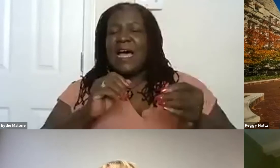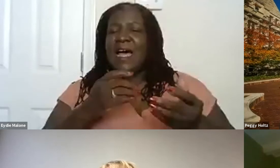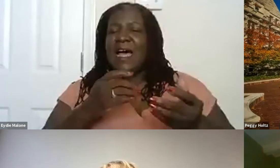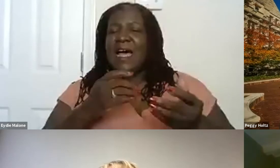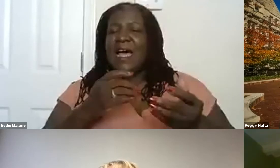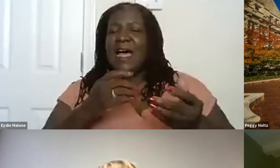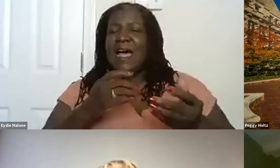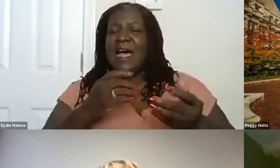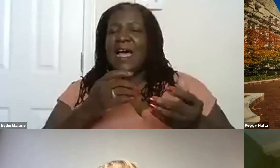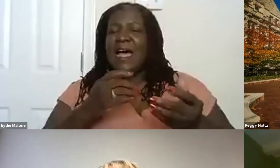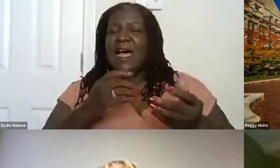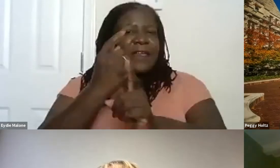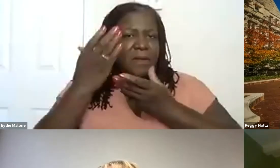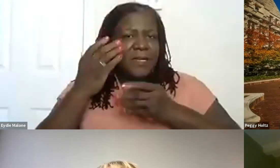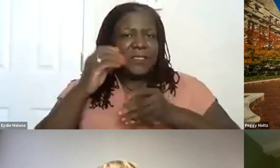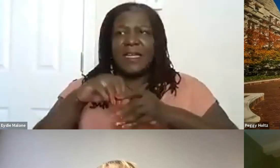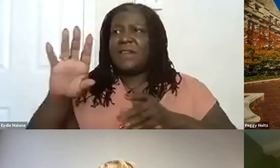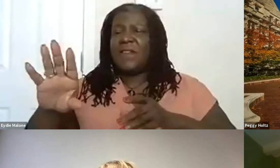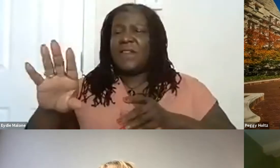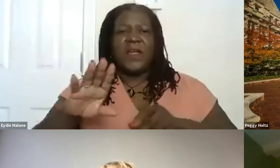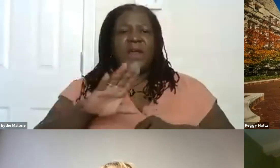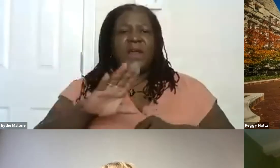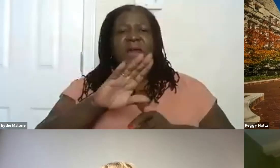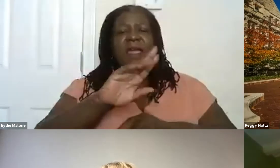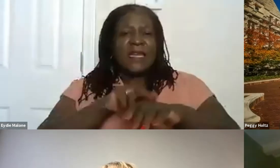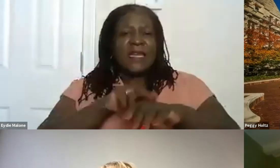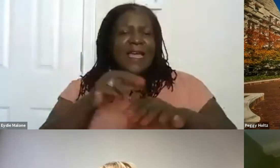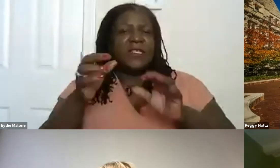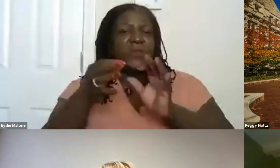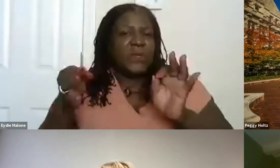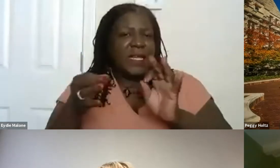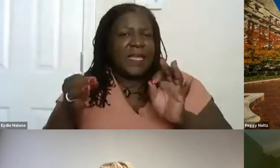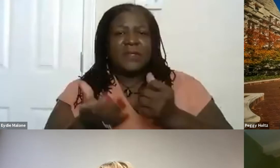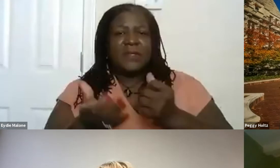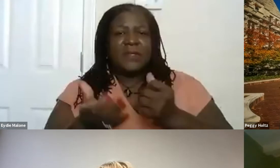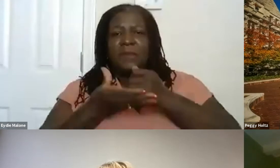their native language, to help them understand it. Are they getting access to information